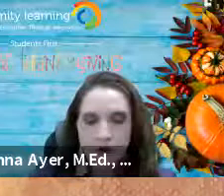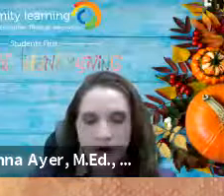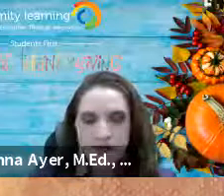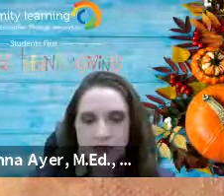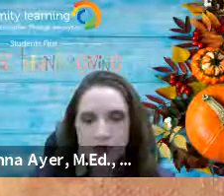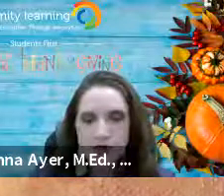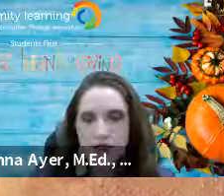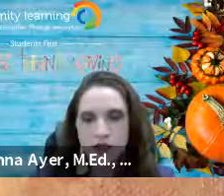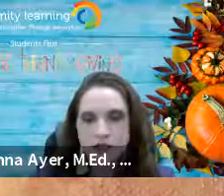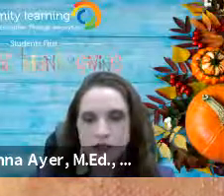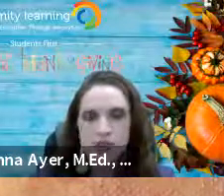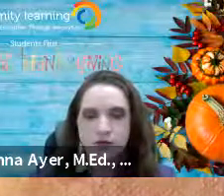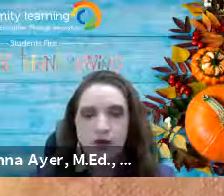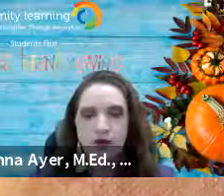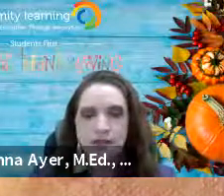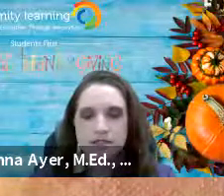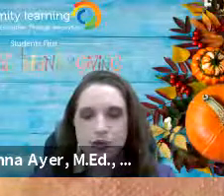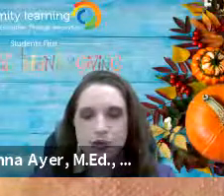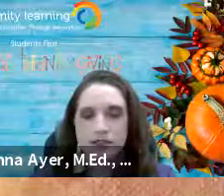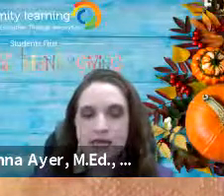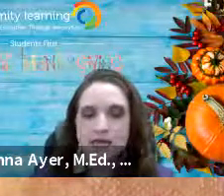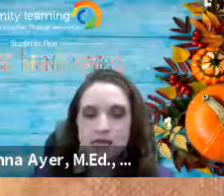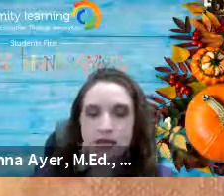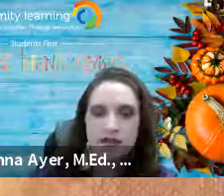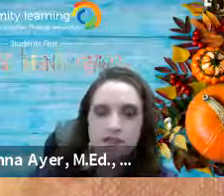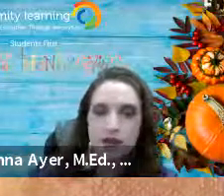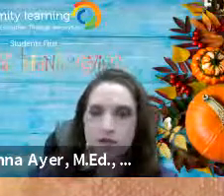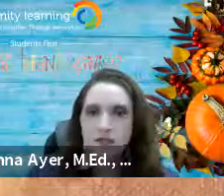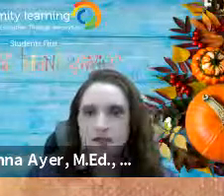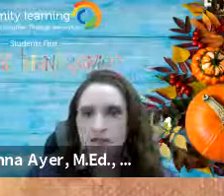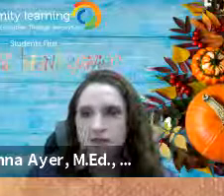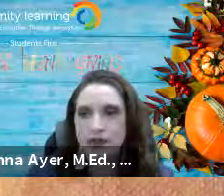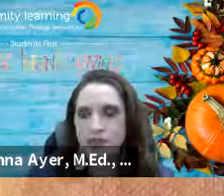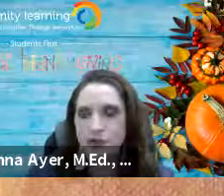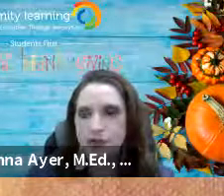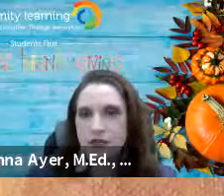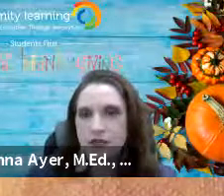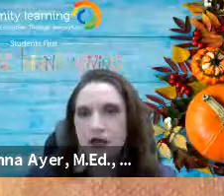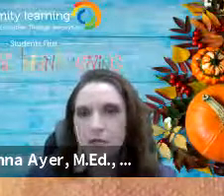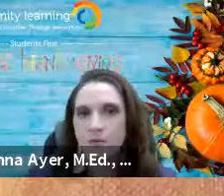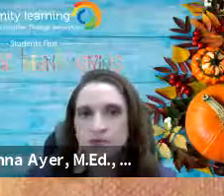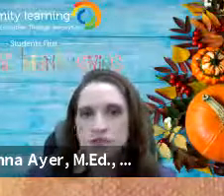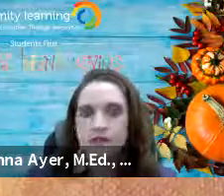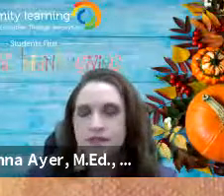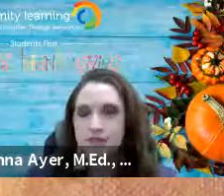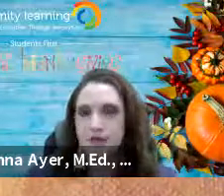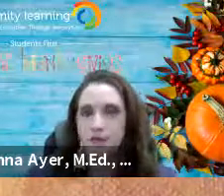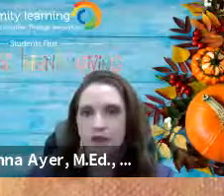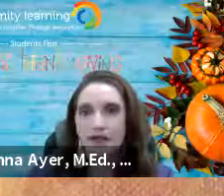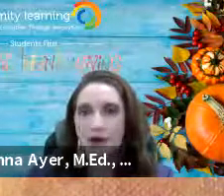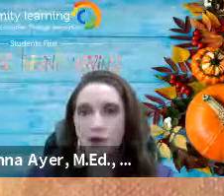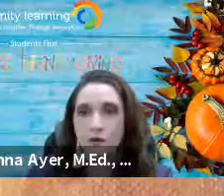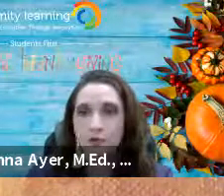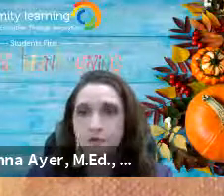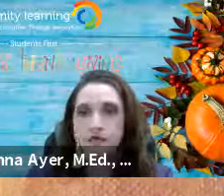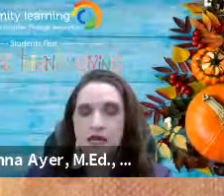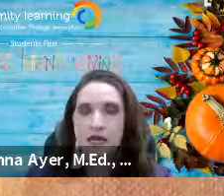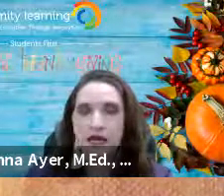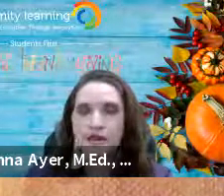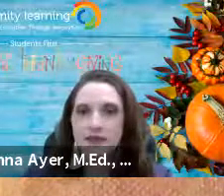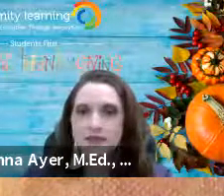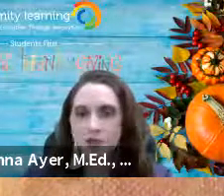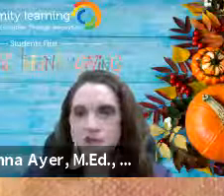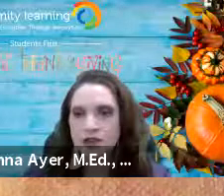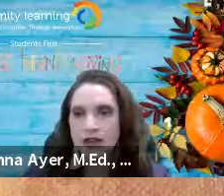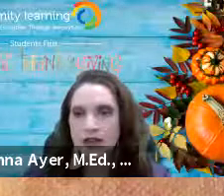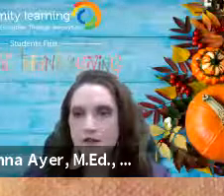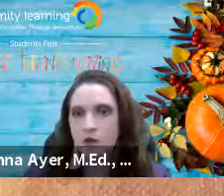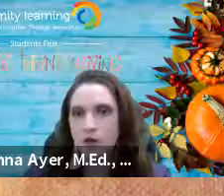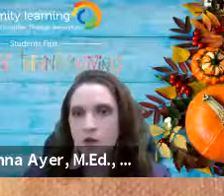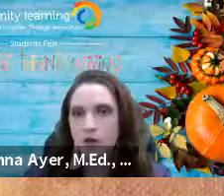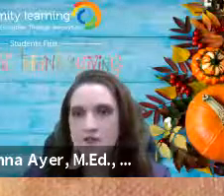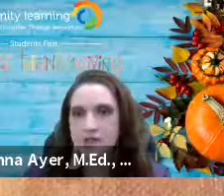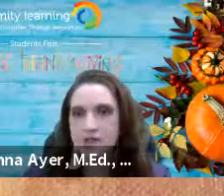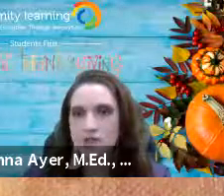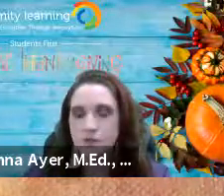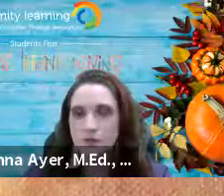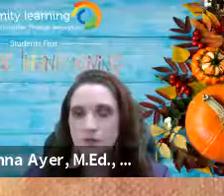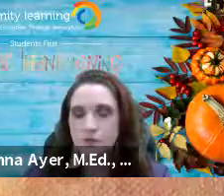Private taught to only one student. Alright, so yes, there is a way that you can do that. You can put students in breakout rooms and that's almost like having a one on one session with them.